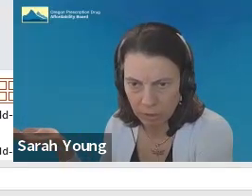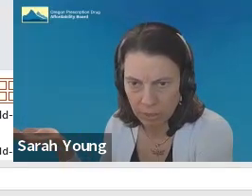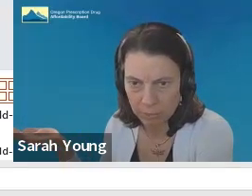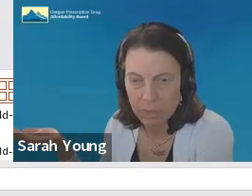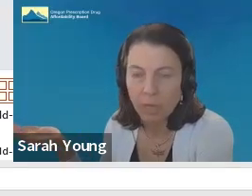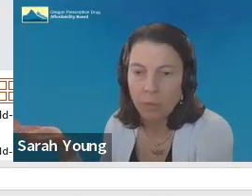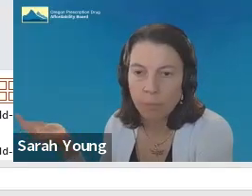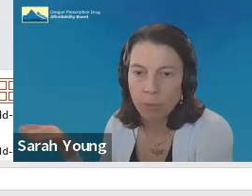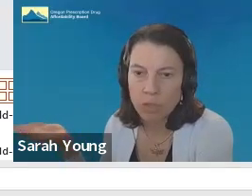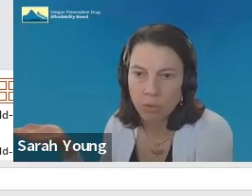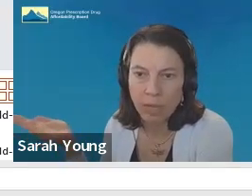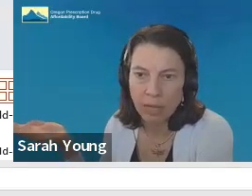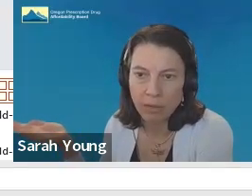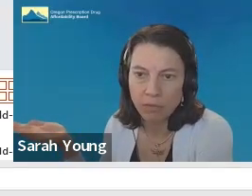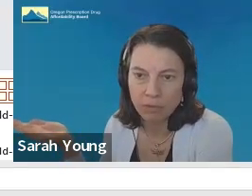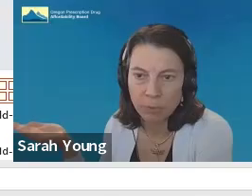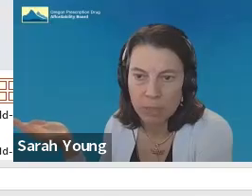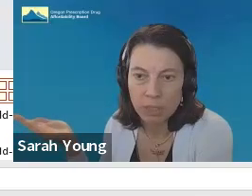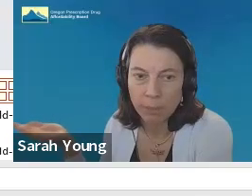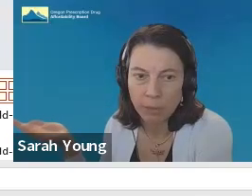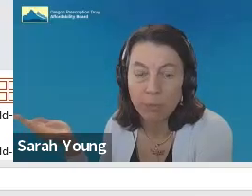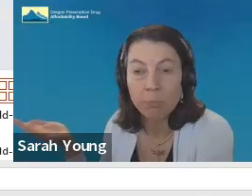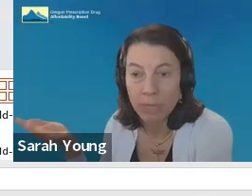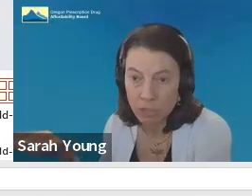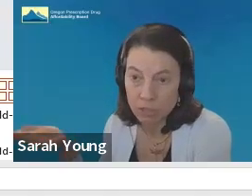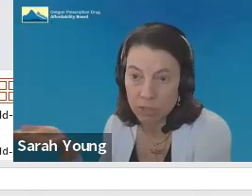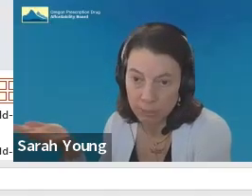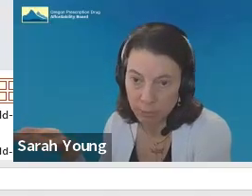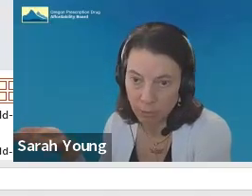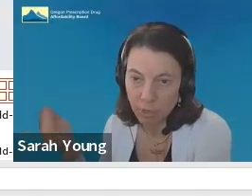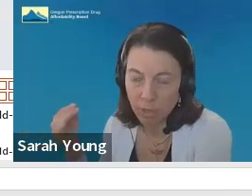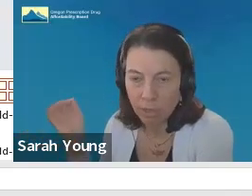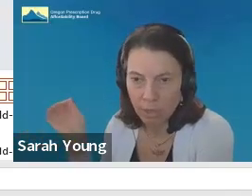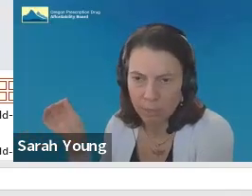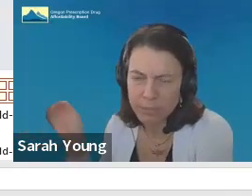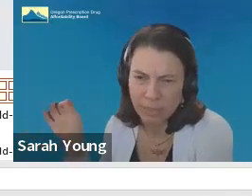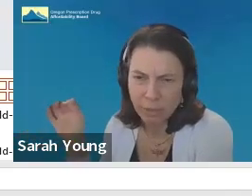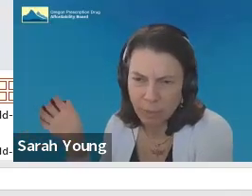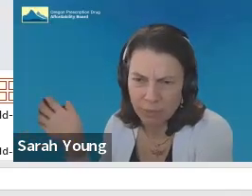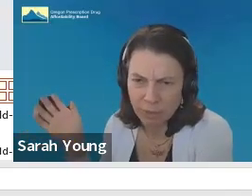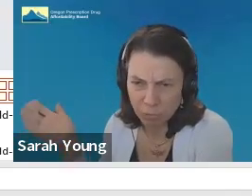their claims but we don't have information about the patients zip code. Um technically we have it